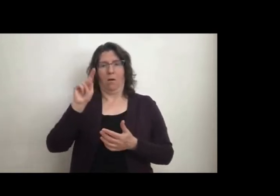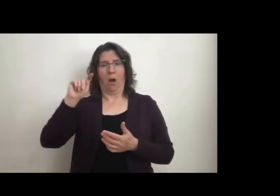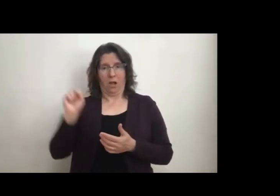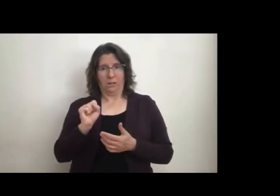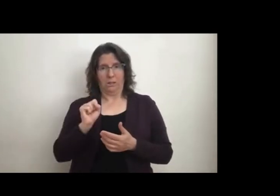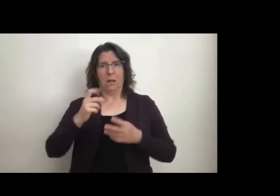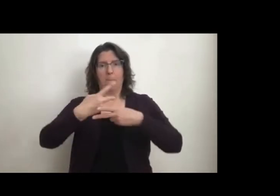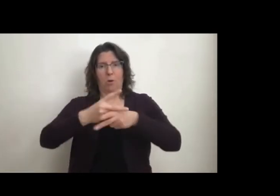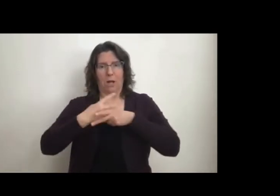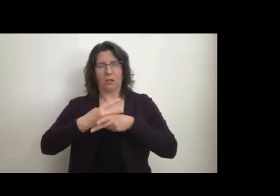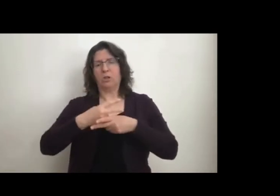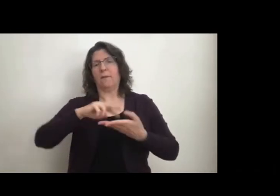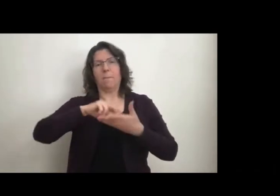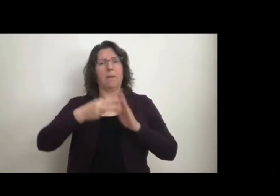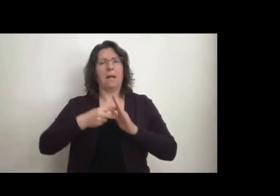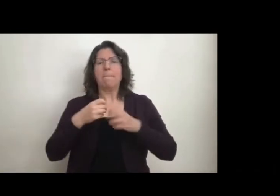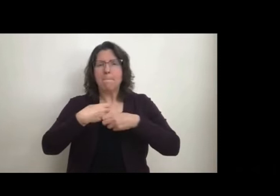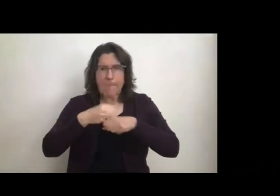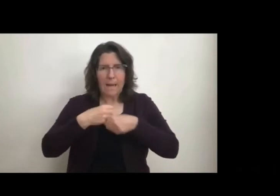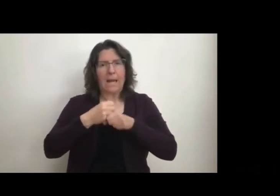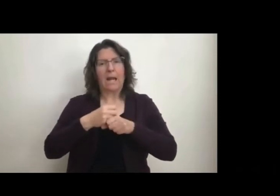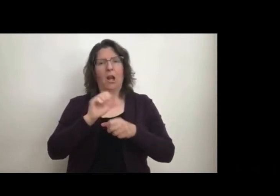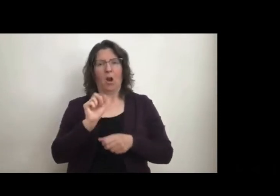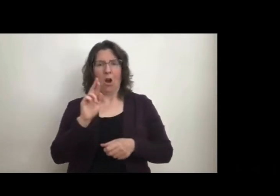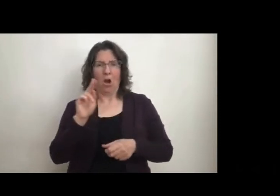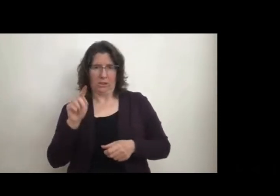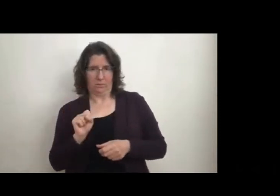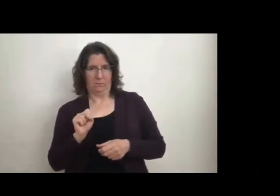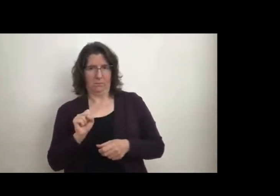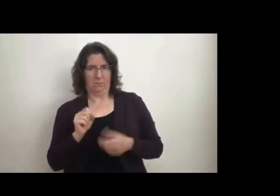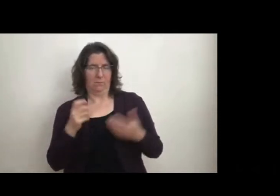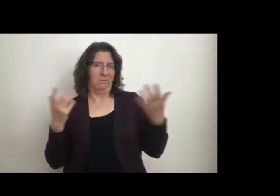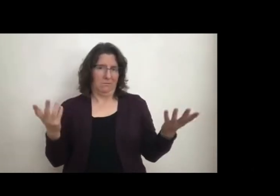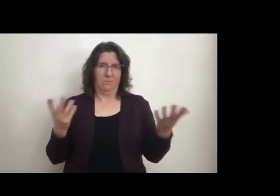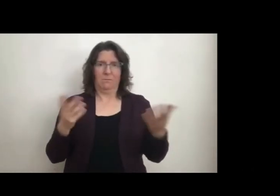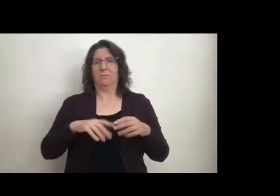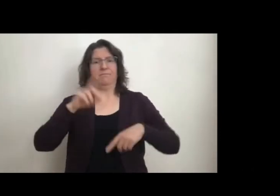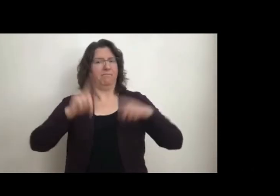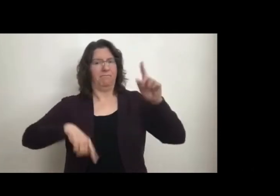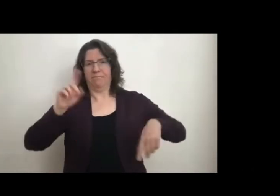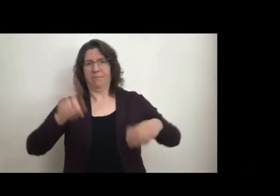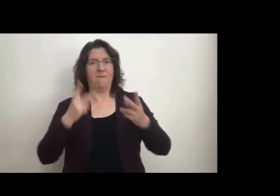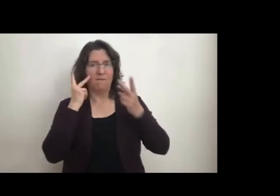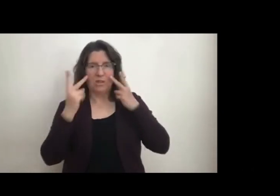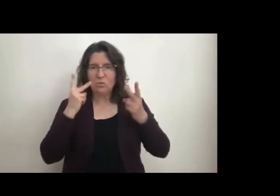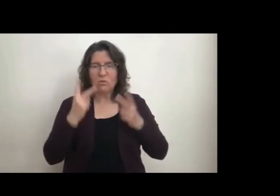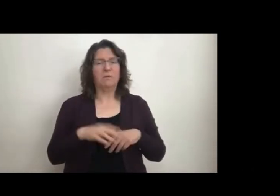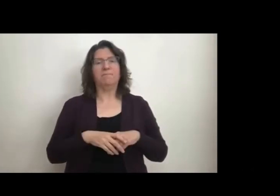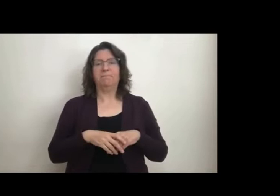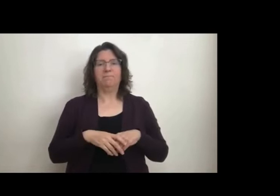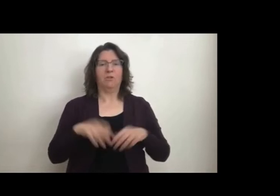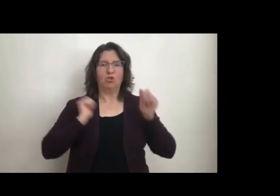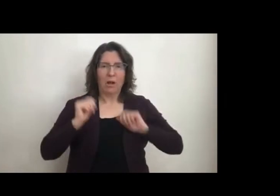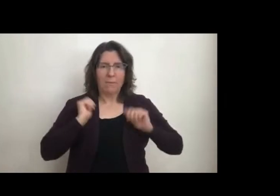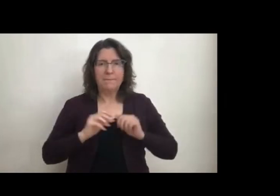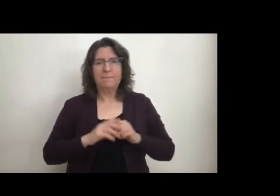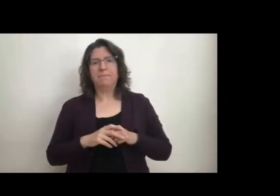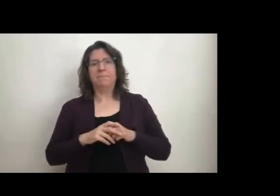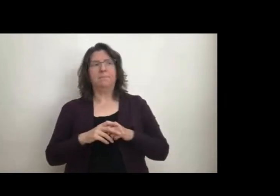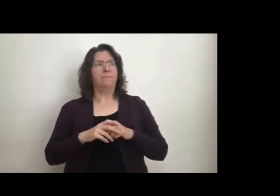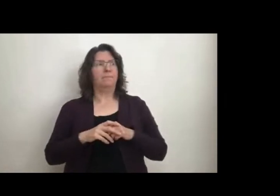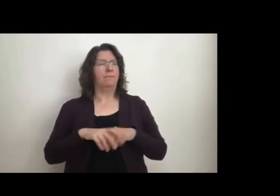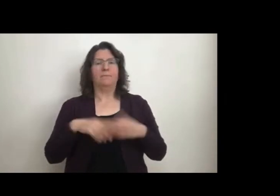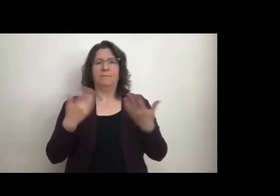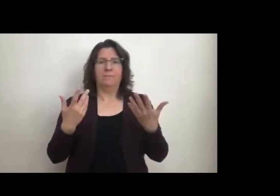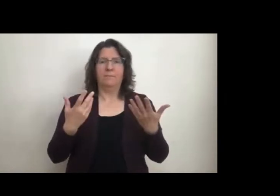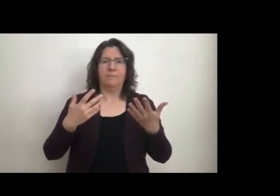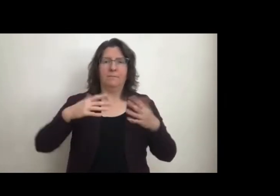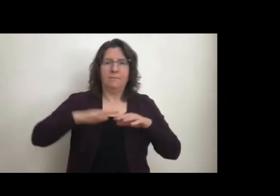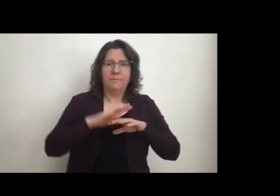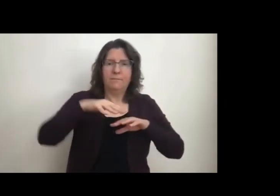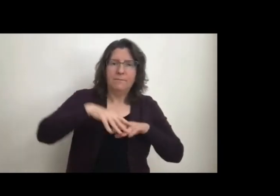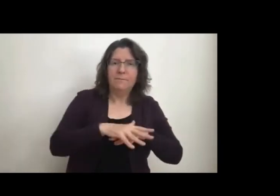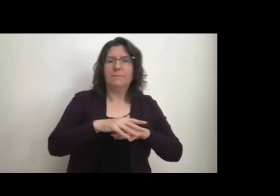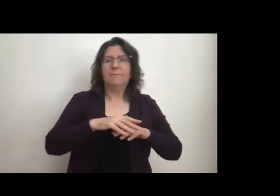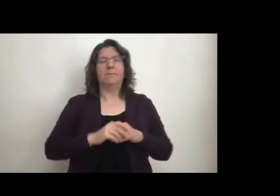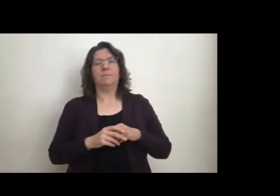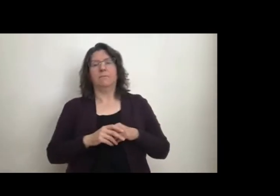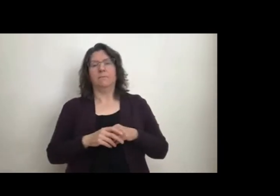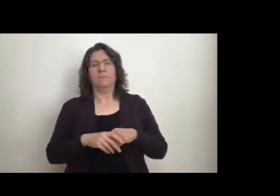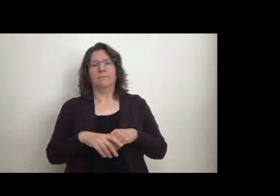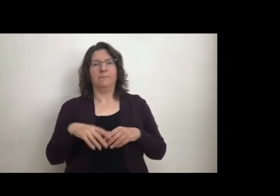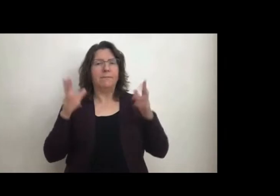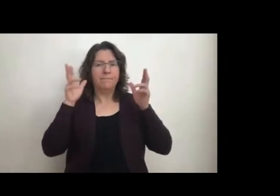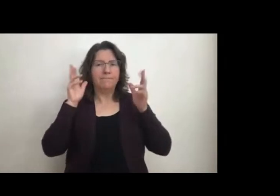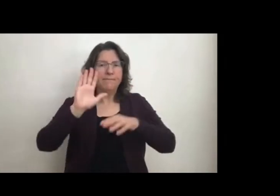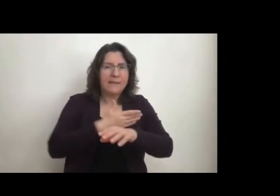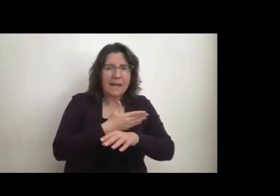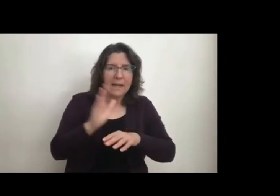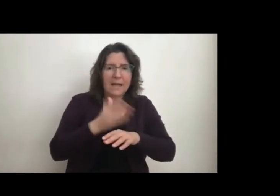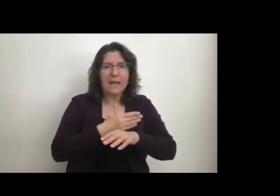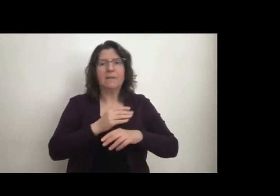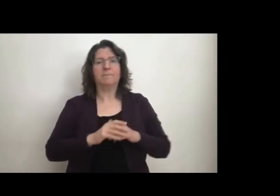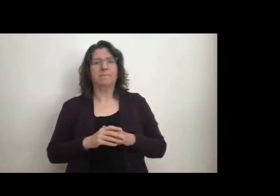First, arts production - creating art - whatever form it might take: visual arts, drama, weaving, music,